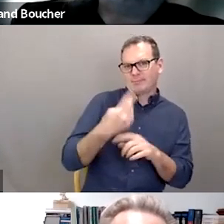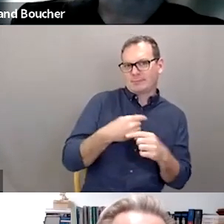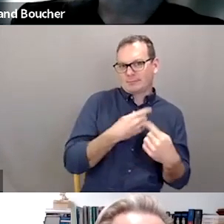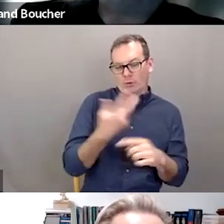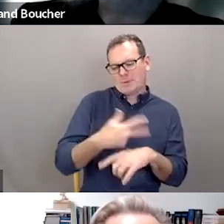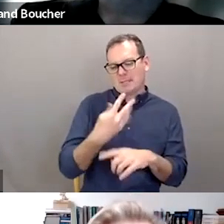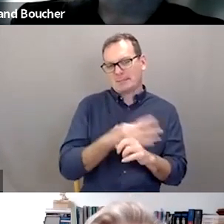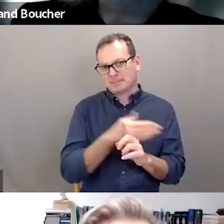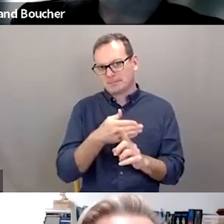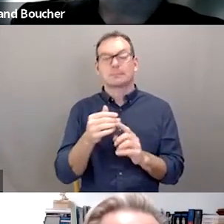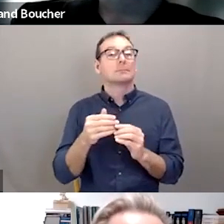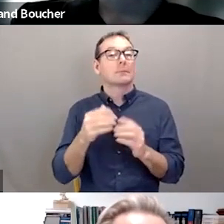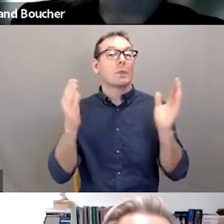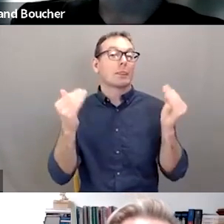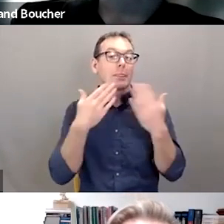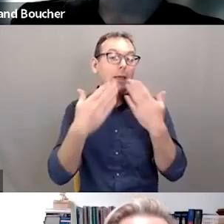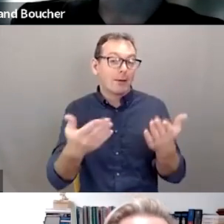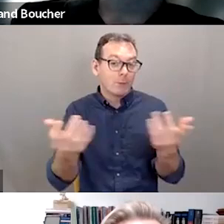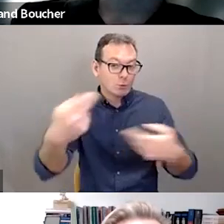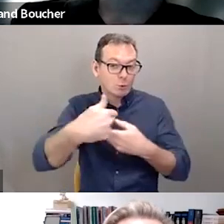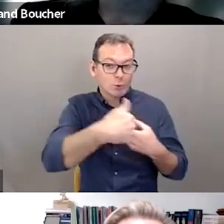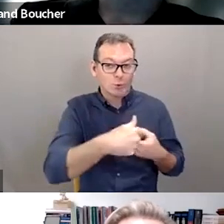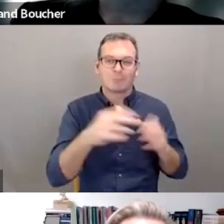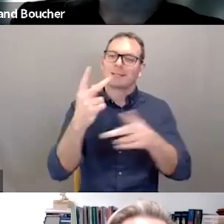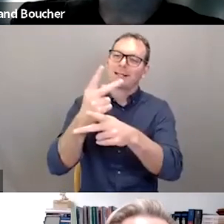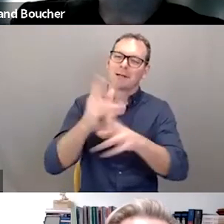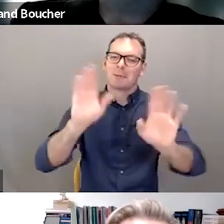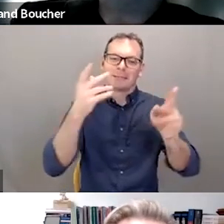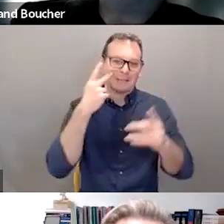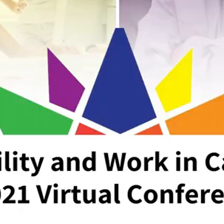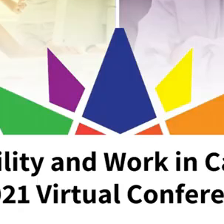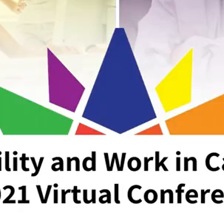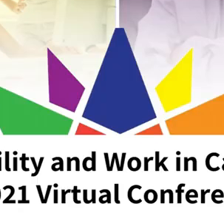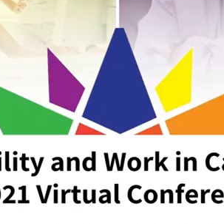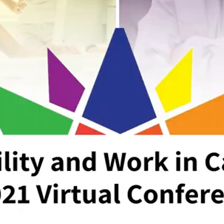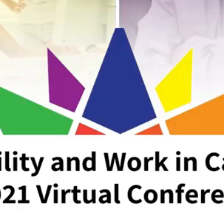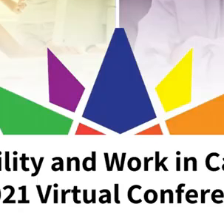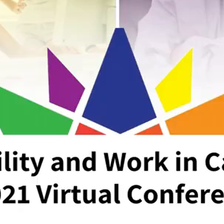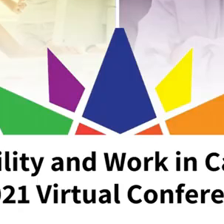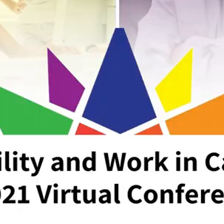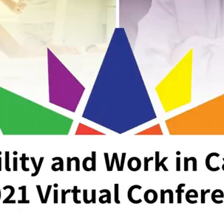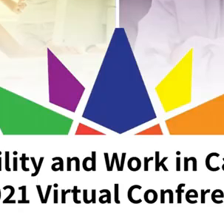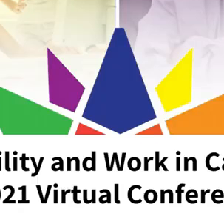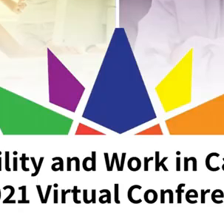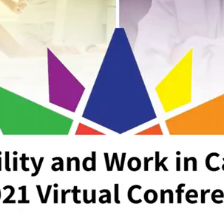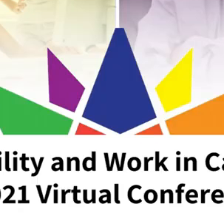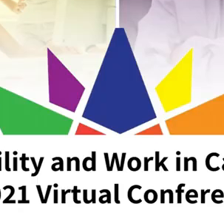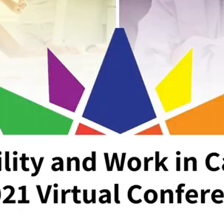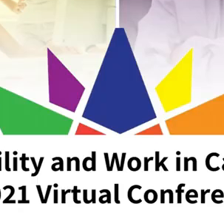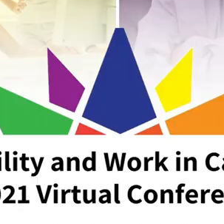for your attendance and participation in this session take care everybody have a good evening